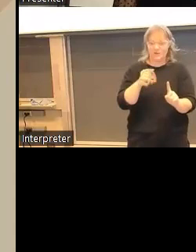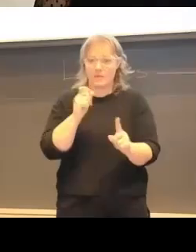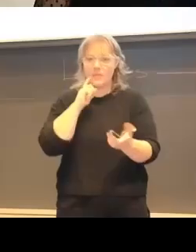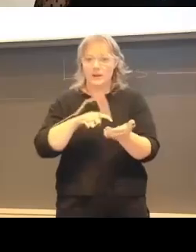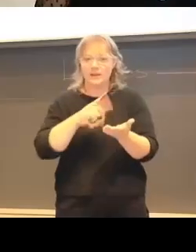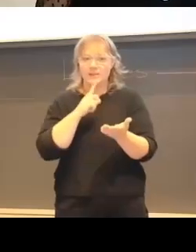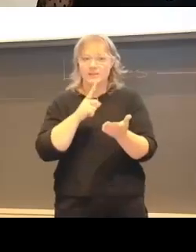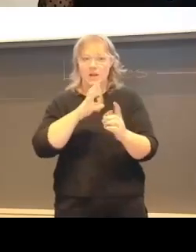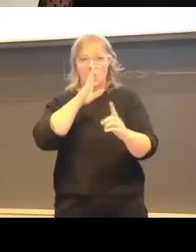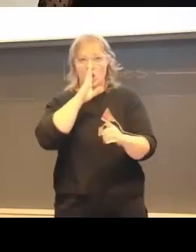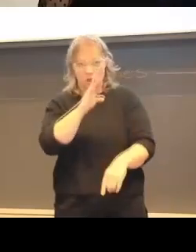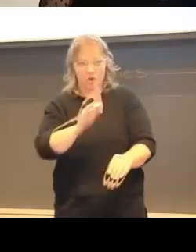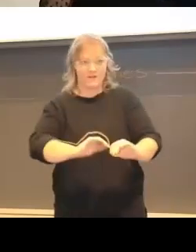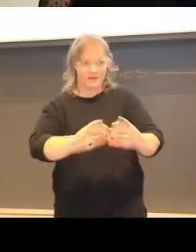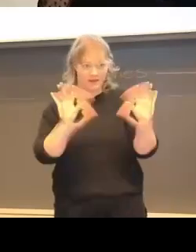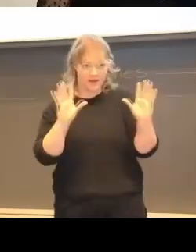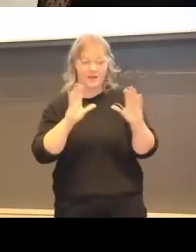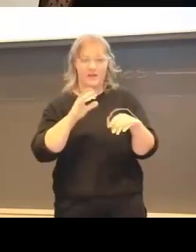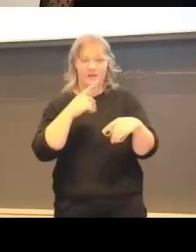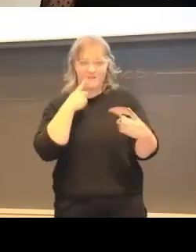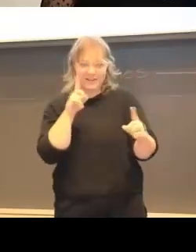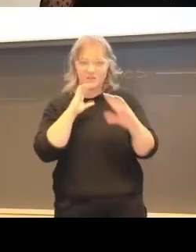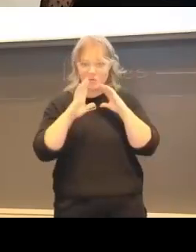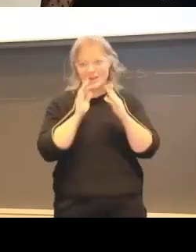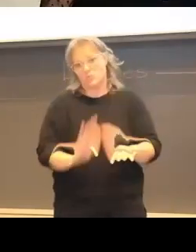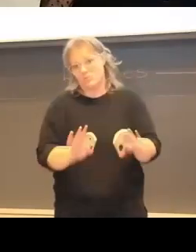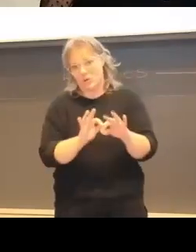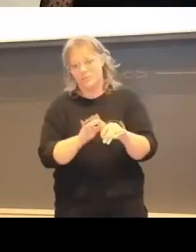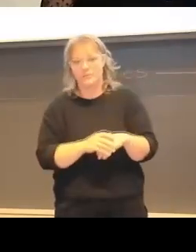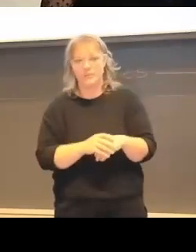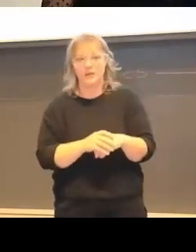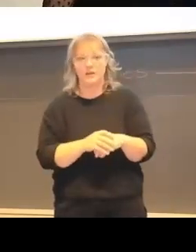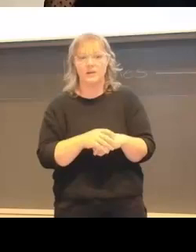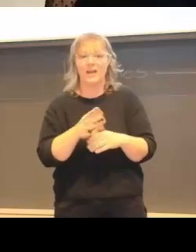communication was important this was followed by the need for interprofessional communication